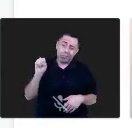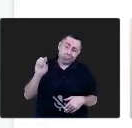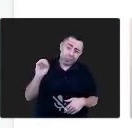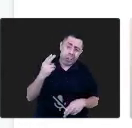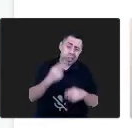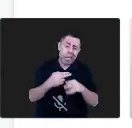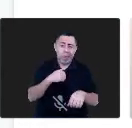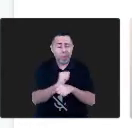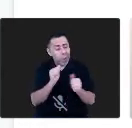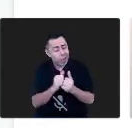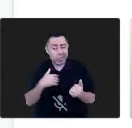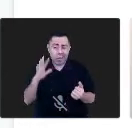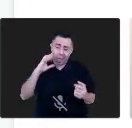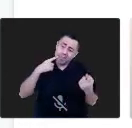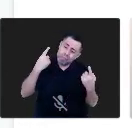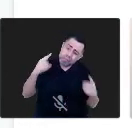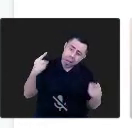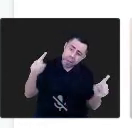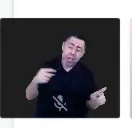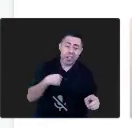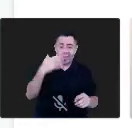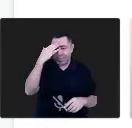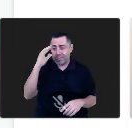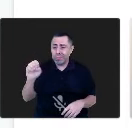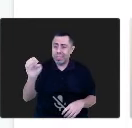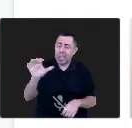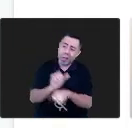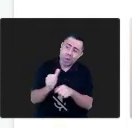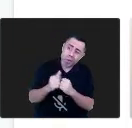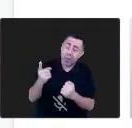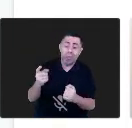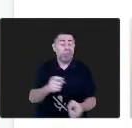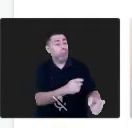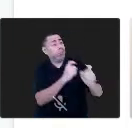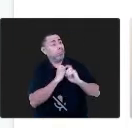had talk about executives worked with this talk about awards you've gotten right um the biggest